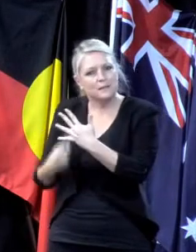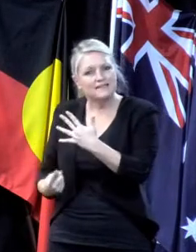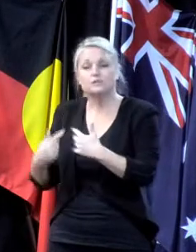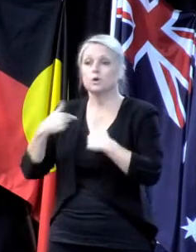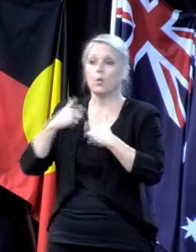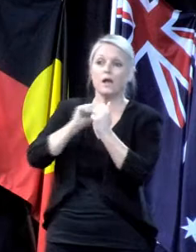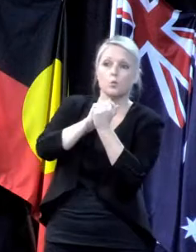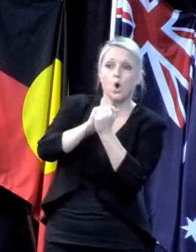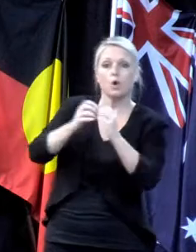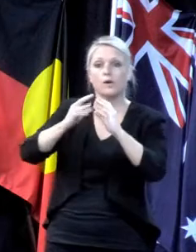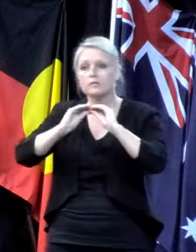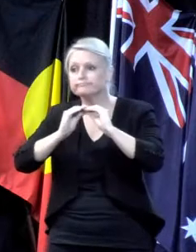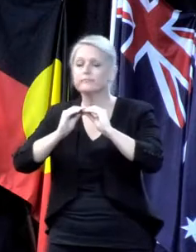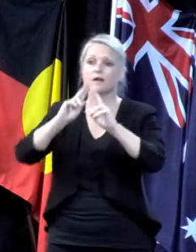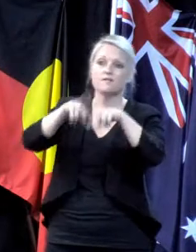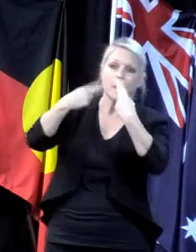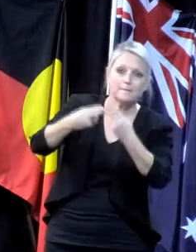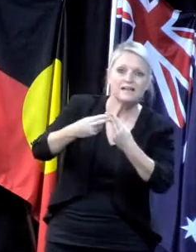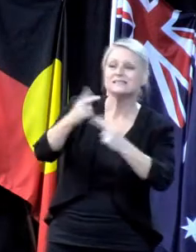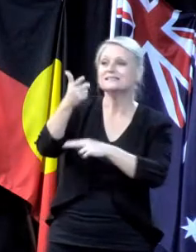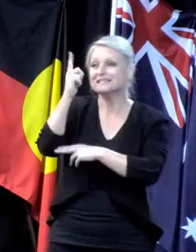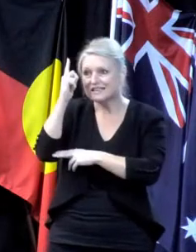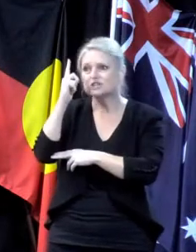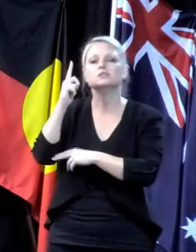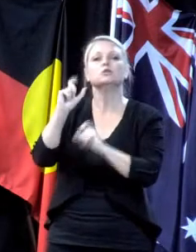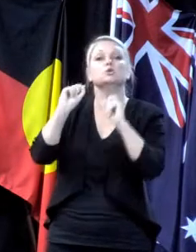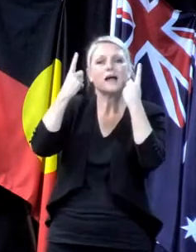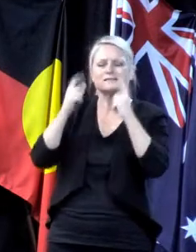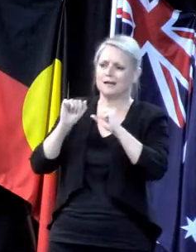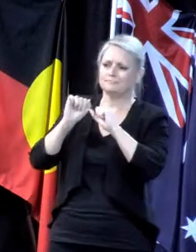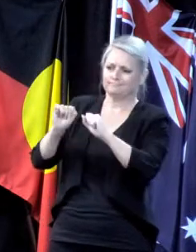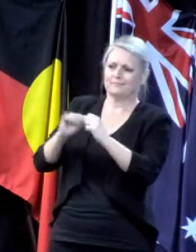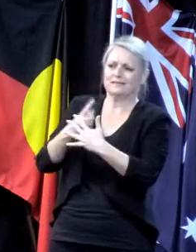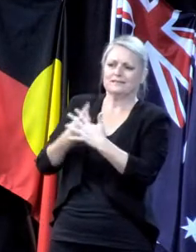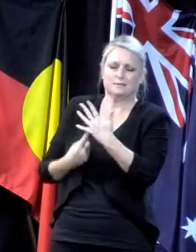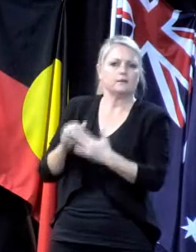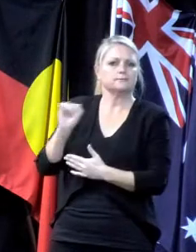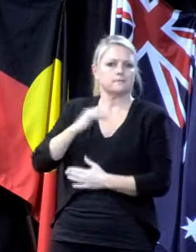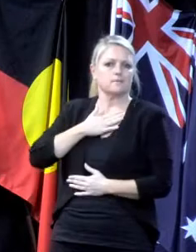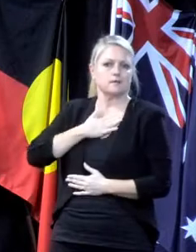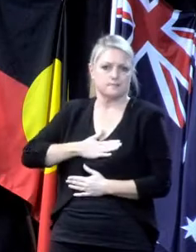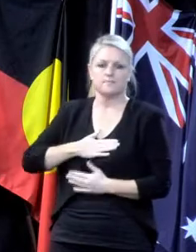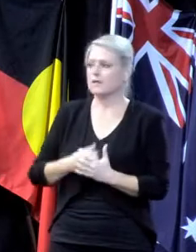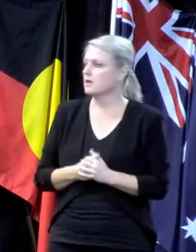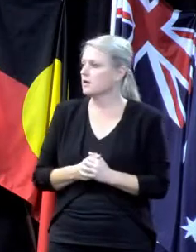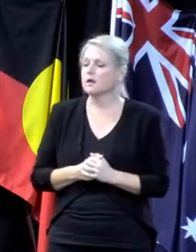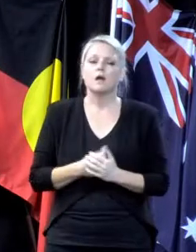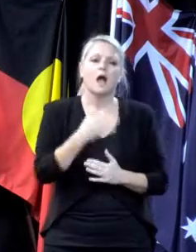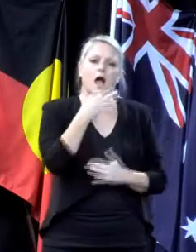to recognize that that's where that behavior is coming from. How many students are there at your school?